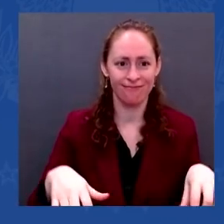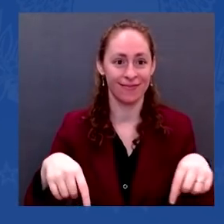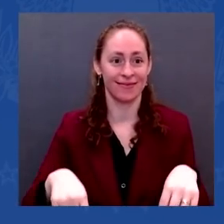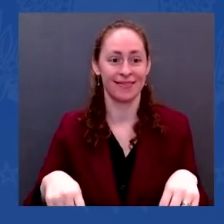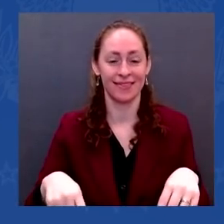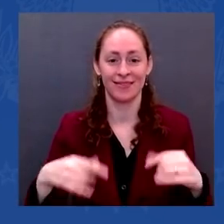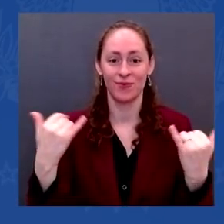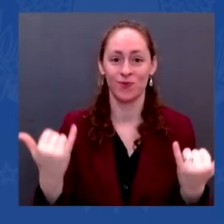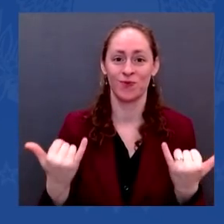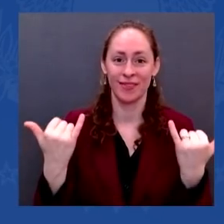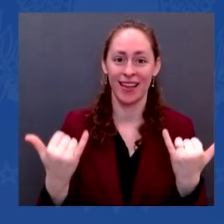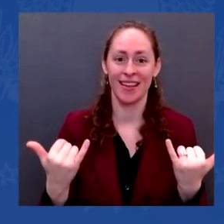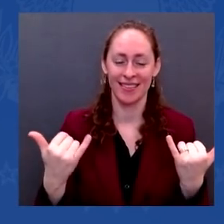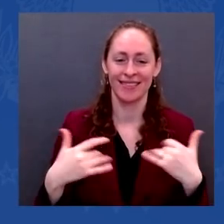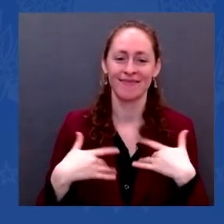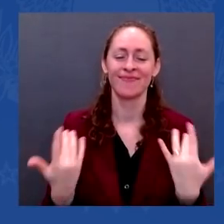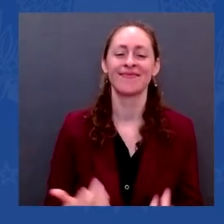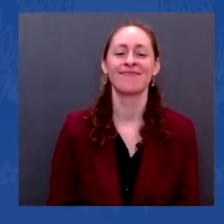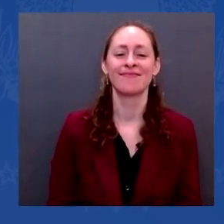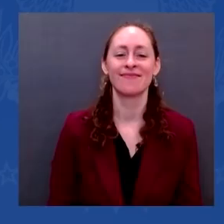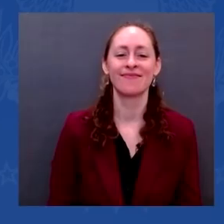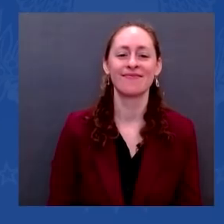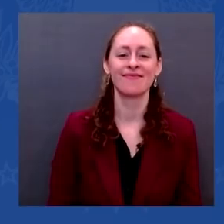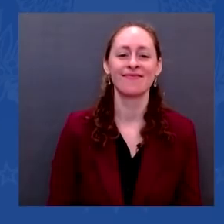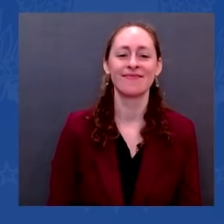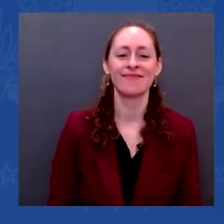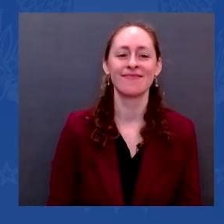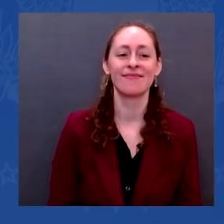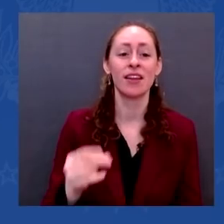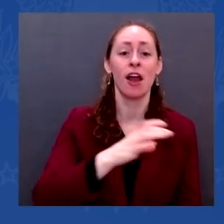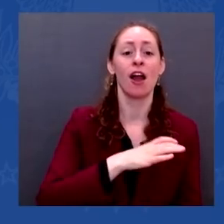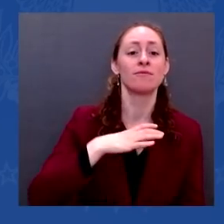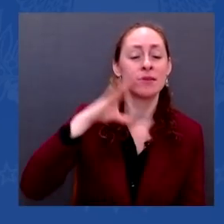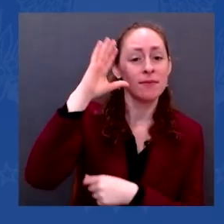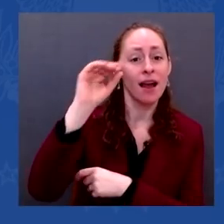you as well. And of course, it is an honor to be here with these members of Congress,